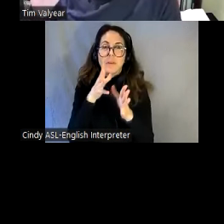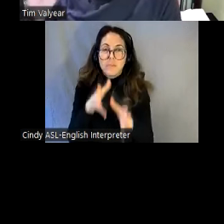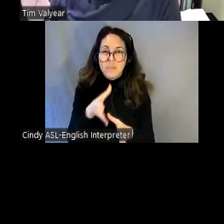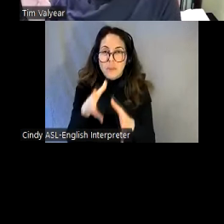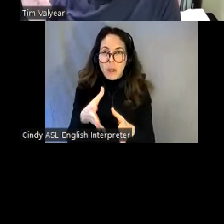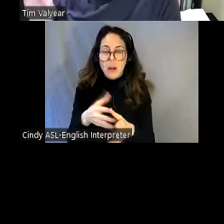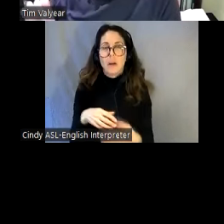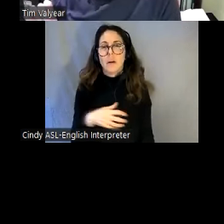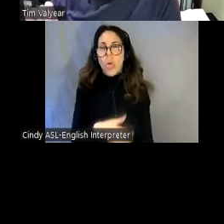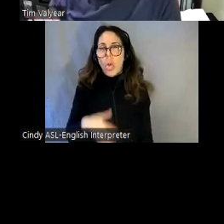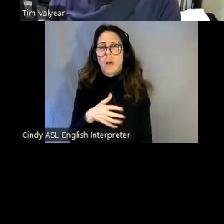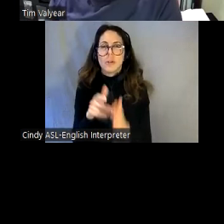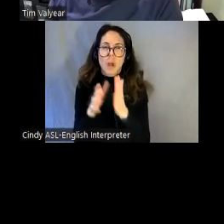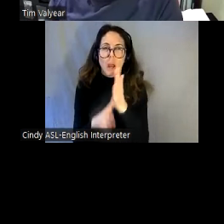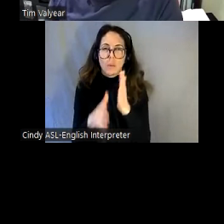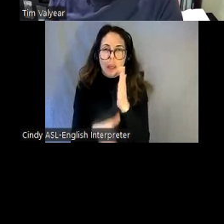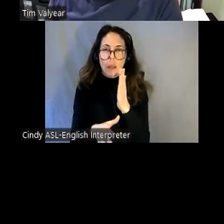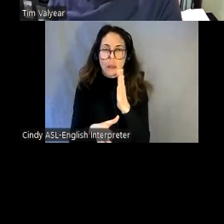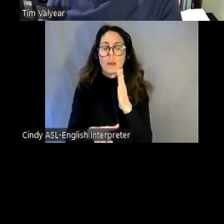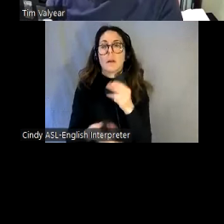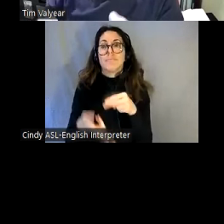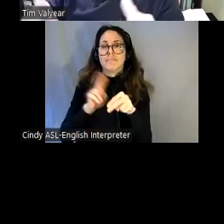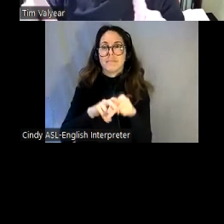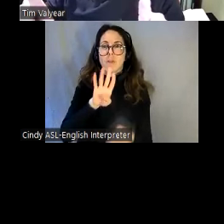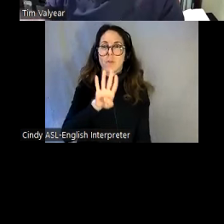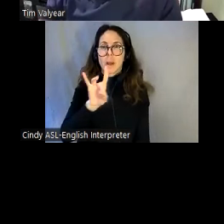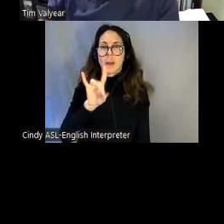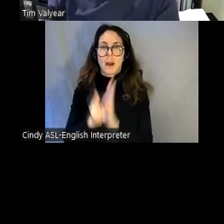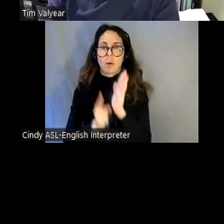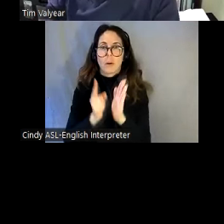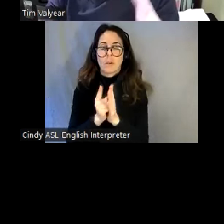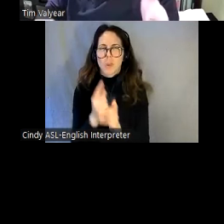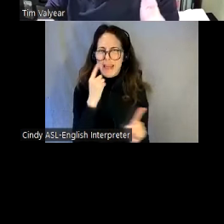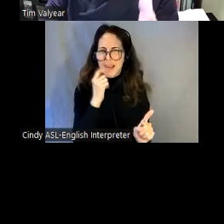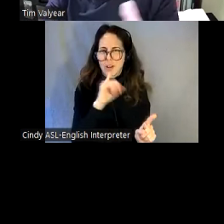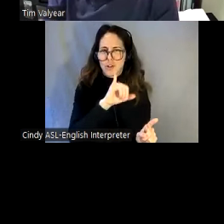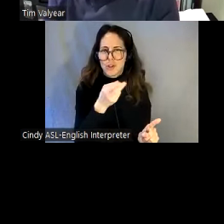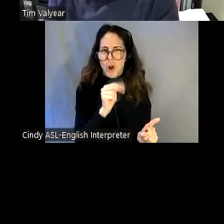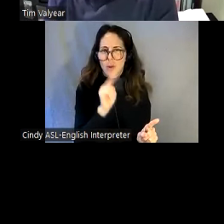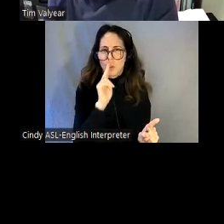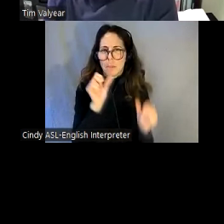hours. Free of that symptom, you're good to go, unless it